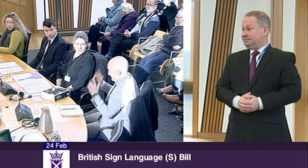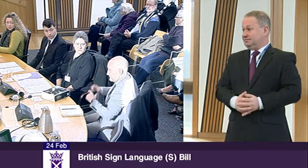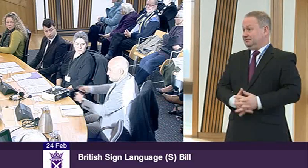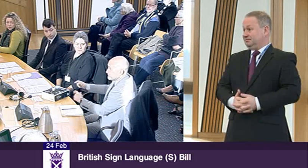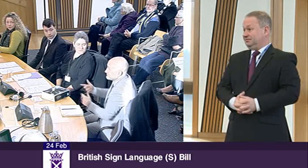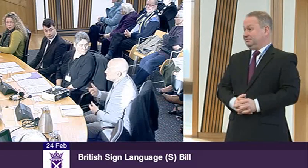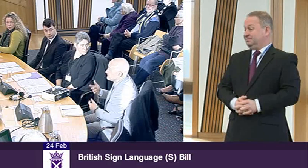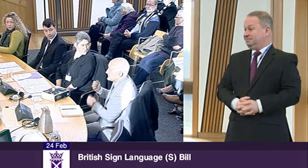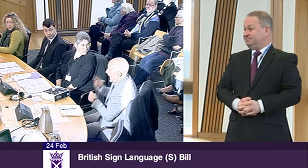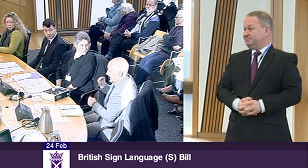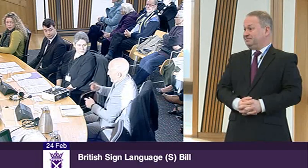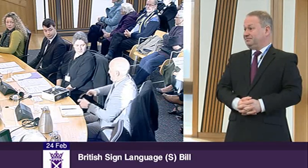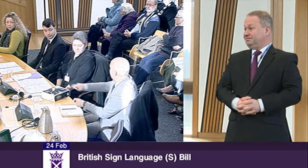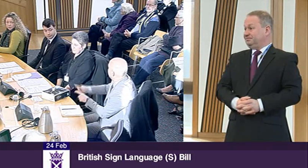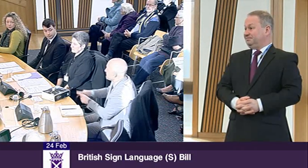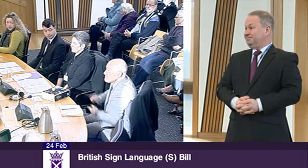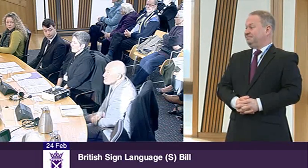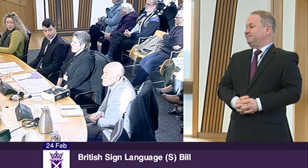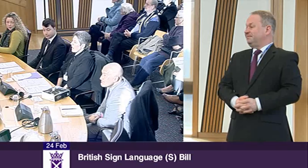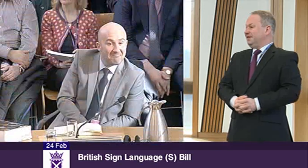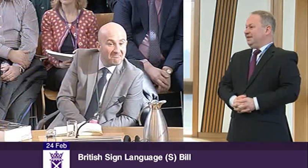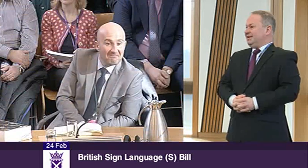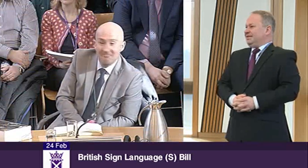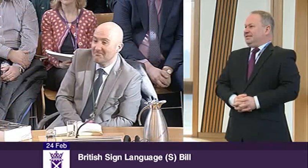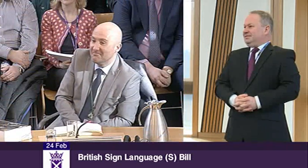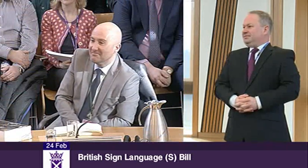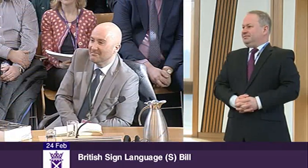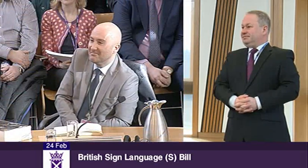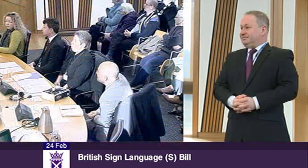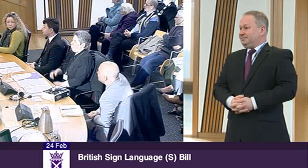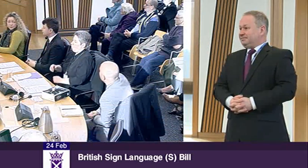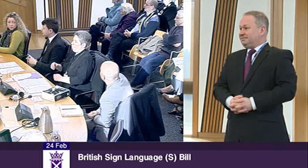Frankie McLean: Yes. If it works, use it.